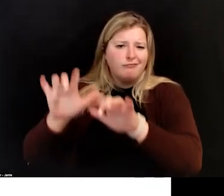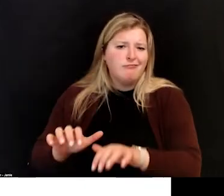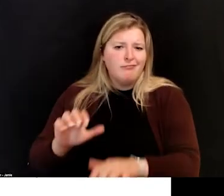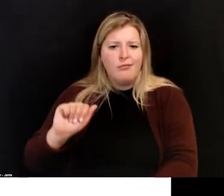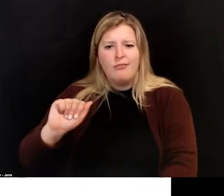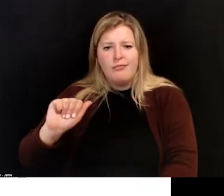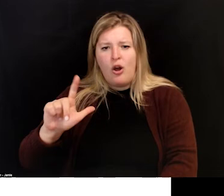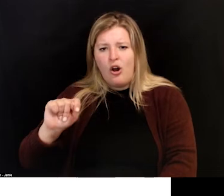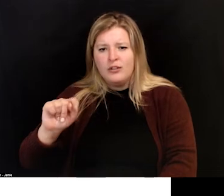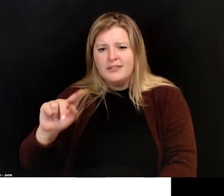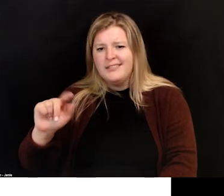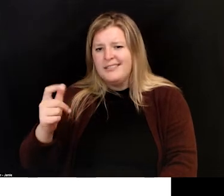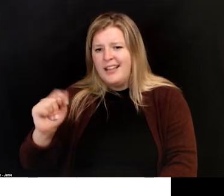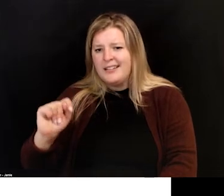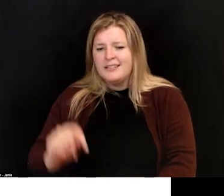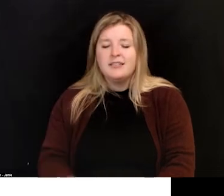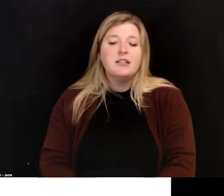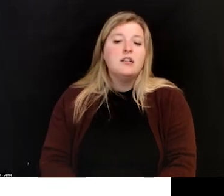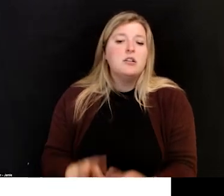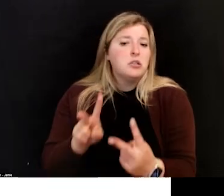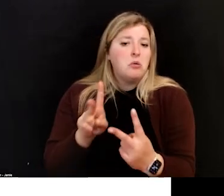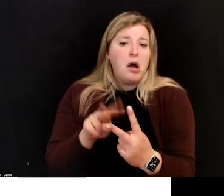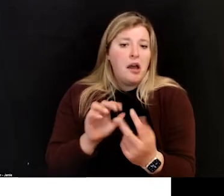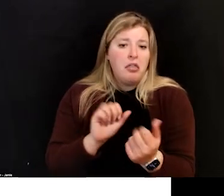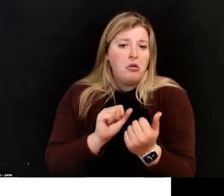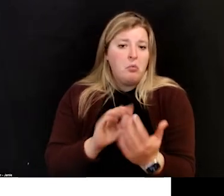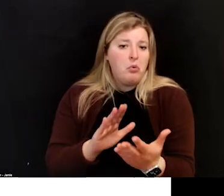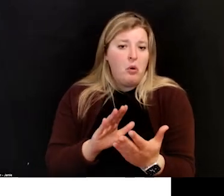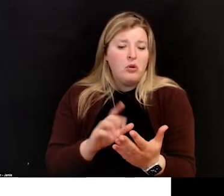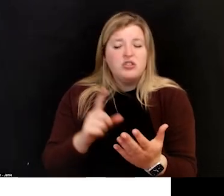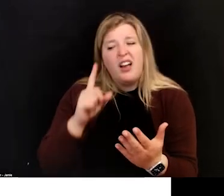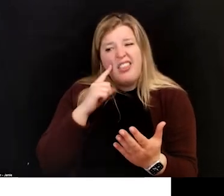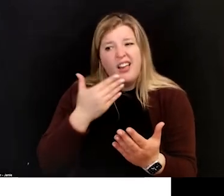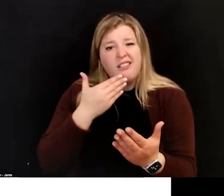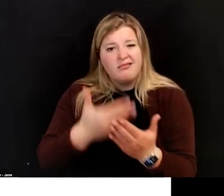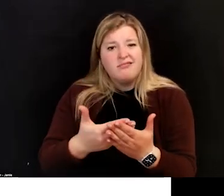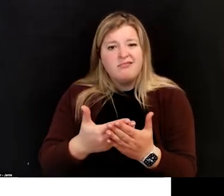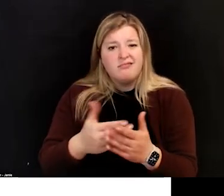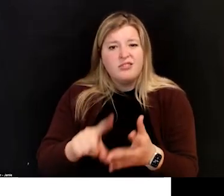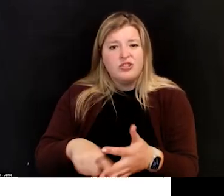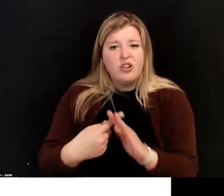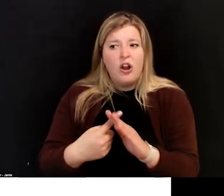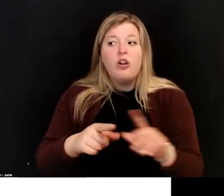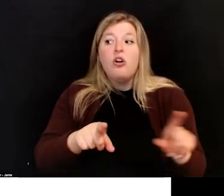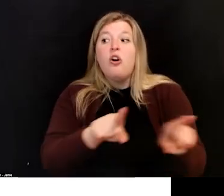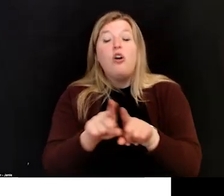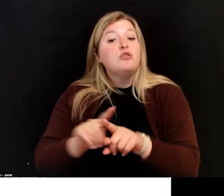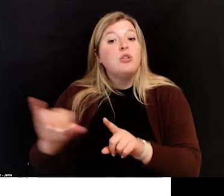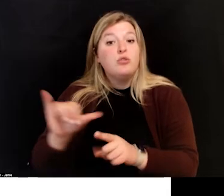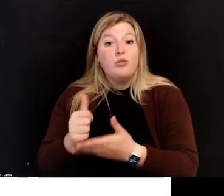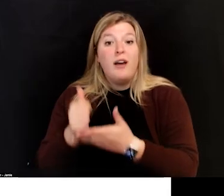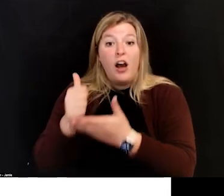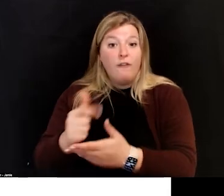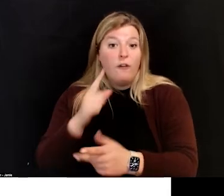And so either of those approaches when you're starting out I think works well and forms an introduction for people who are getting into this area.